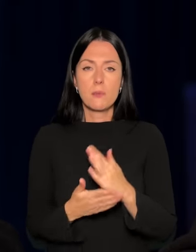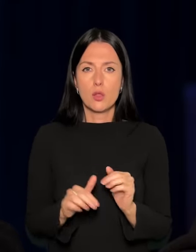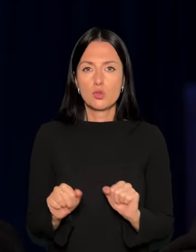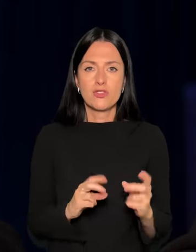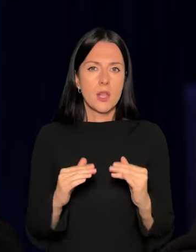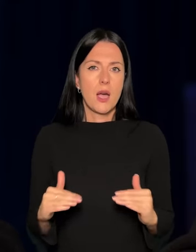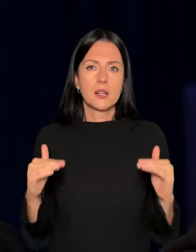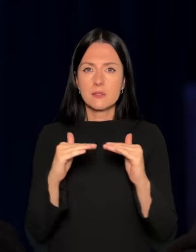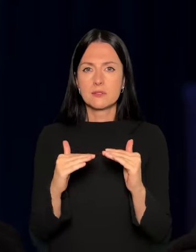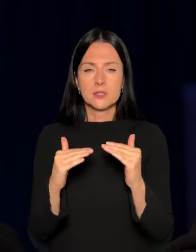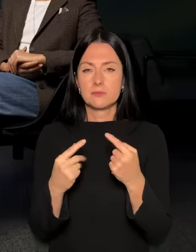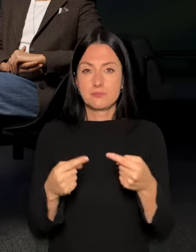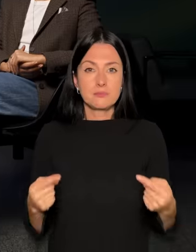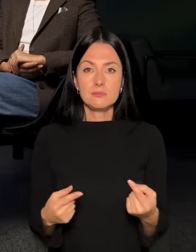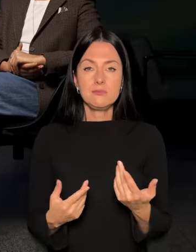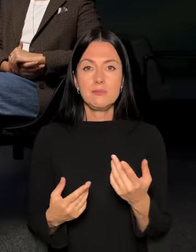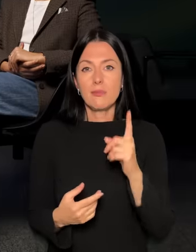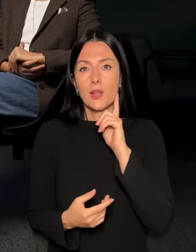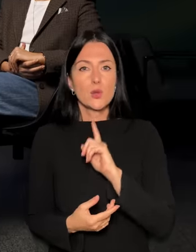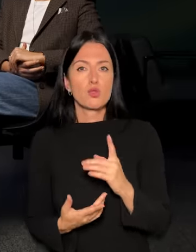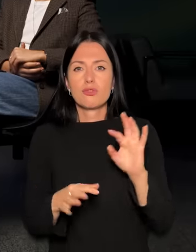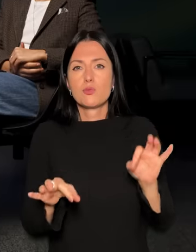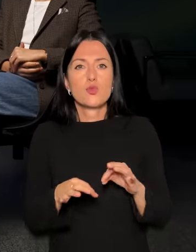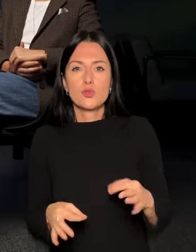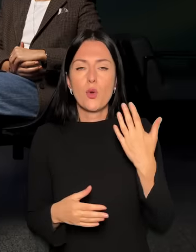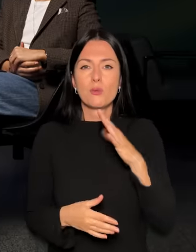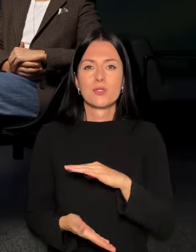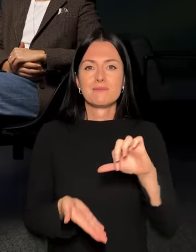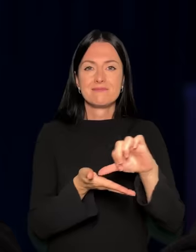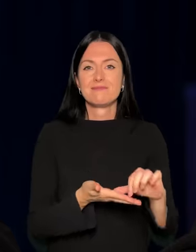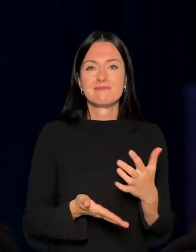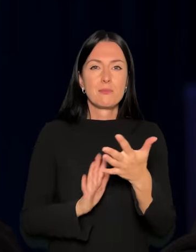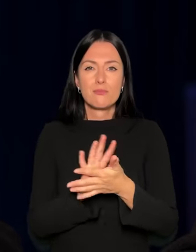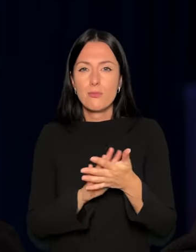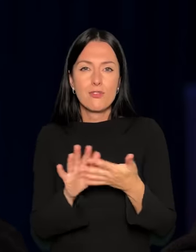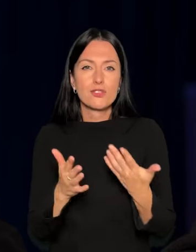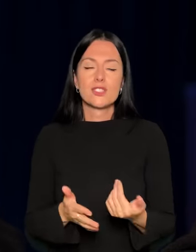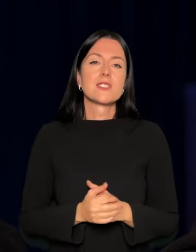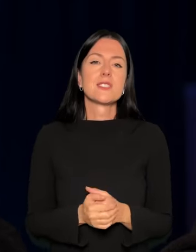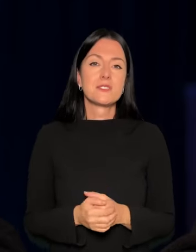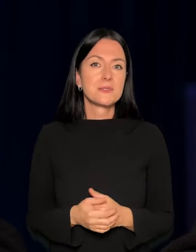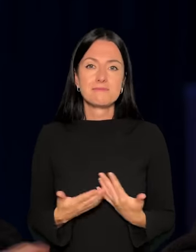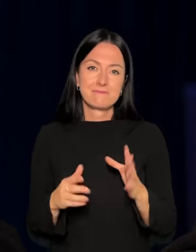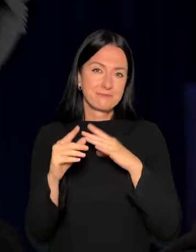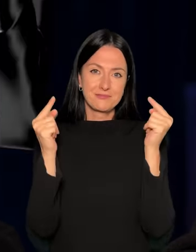enjoy the music on the same level as others because sign language was present. It was fantastic.